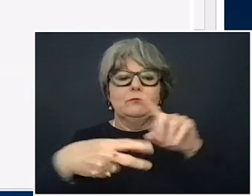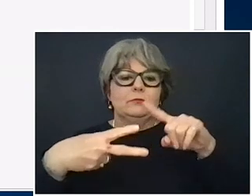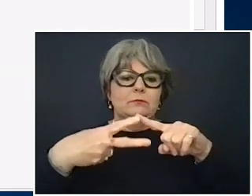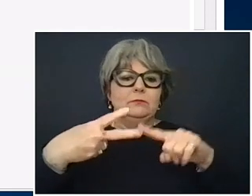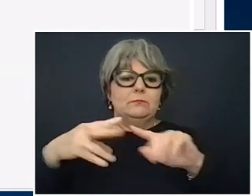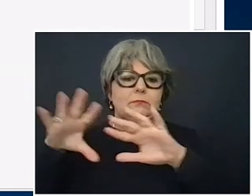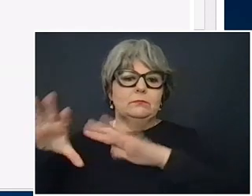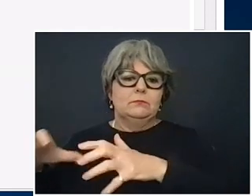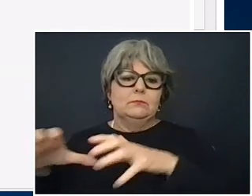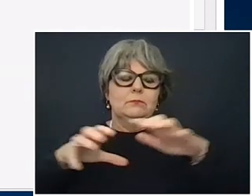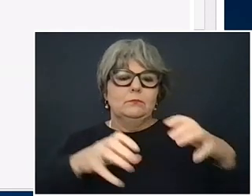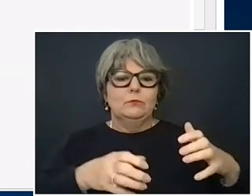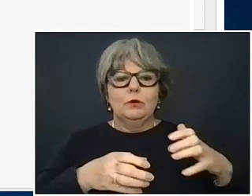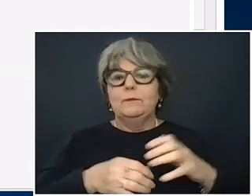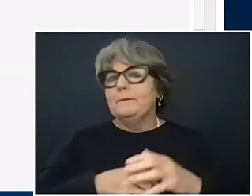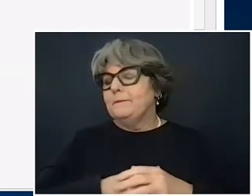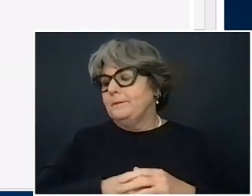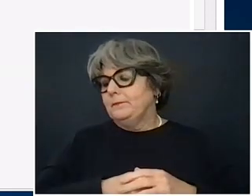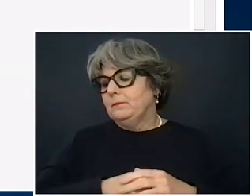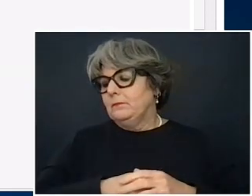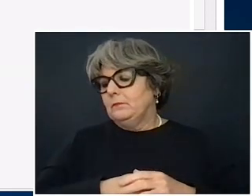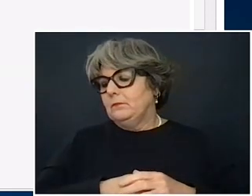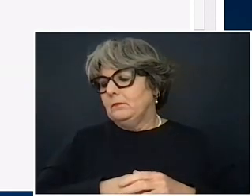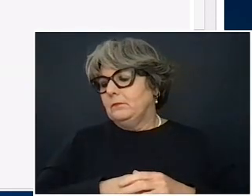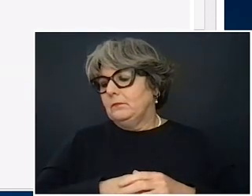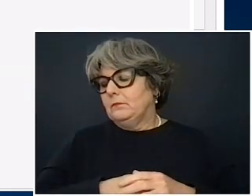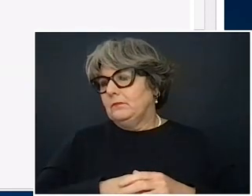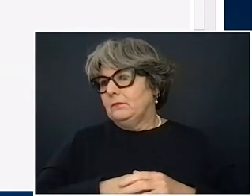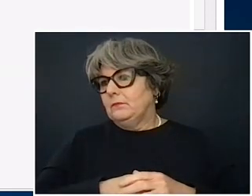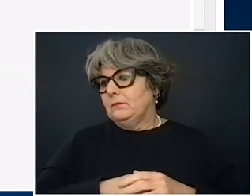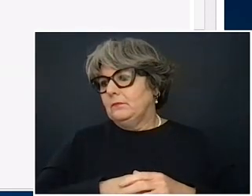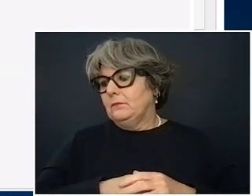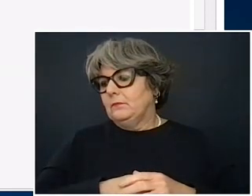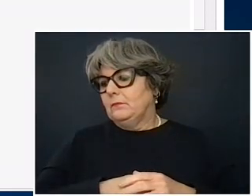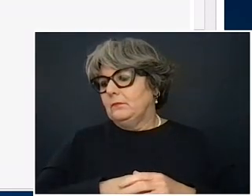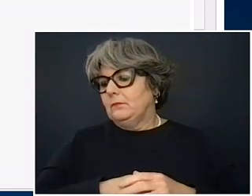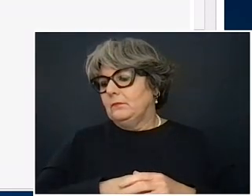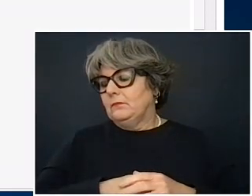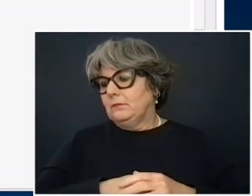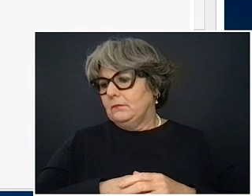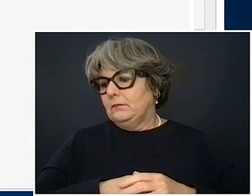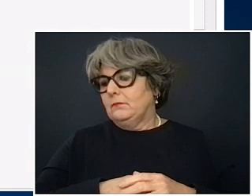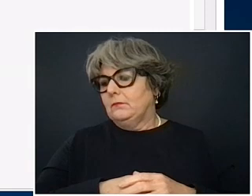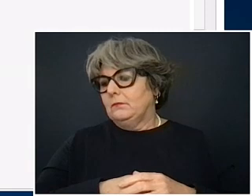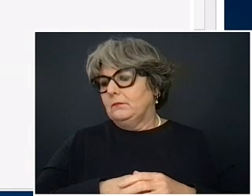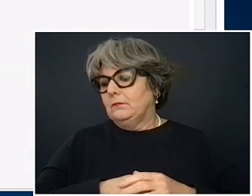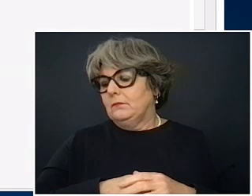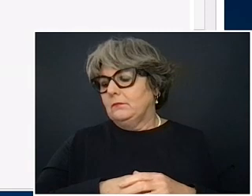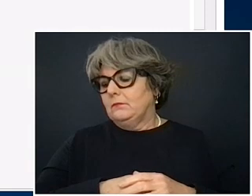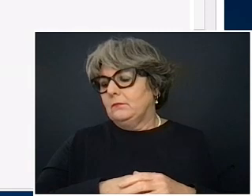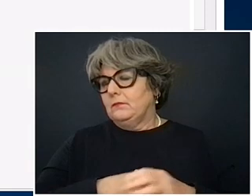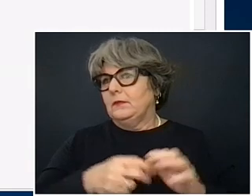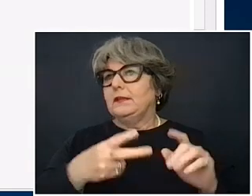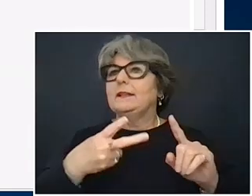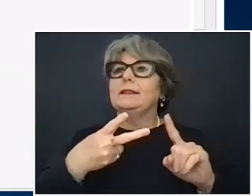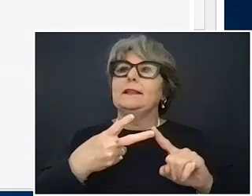It's been the- you know, under the- you know, the second category of the ones that accredit the freestanding institution.